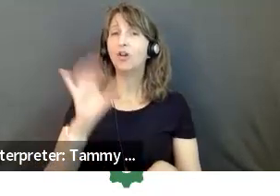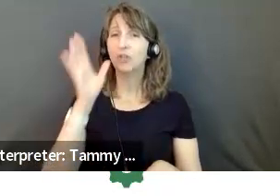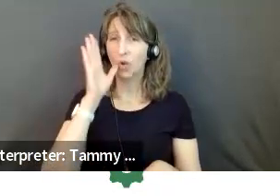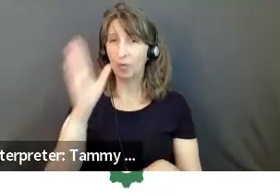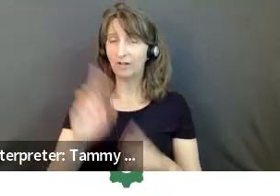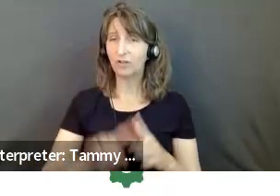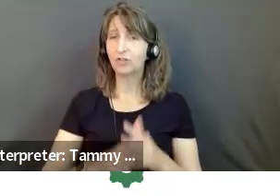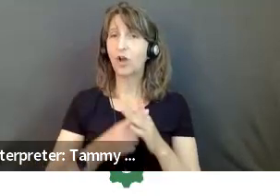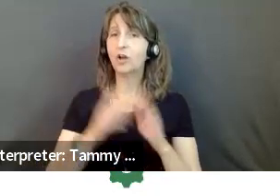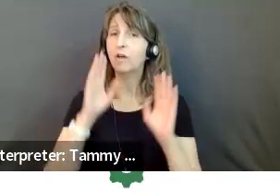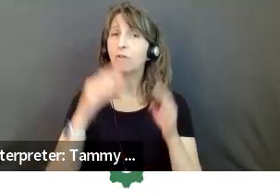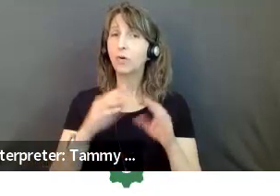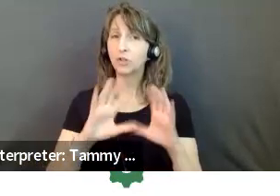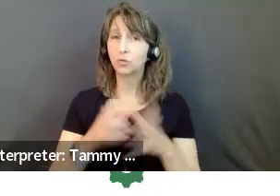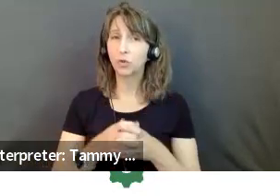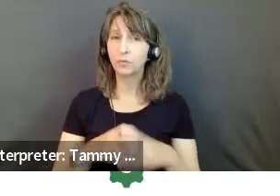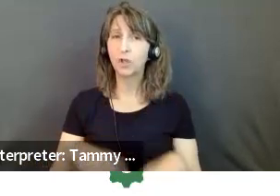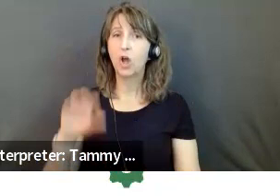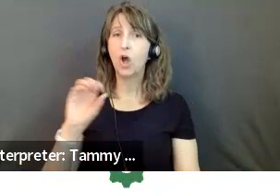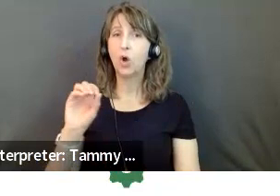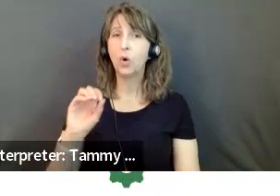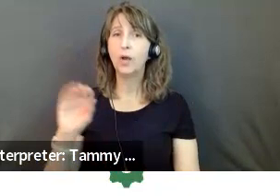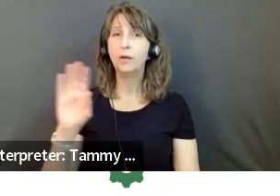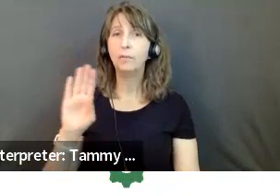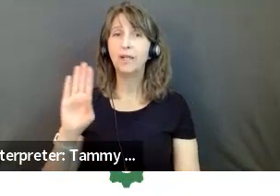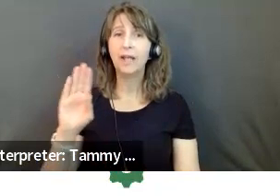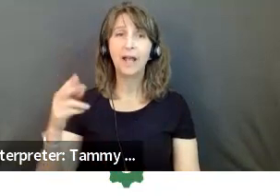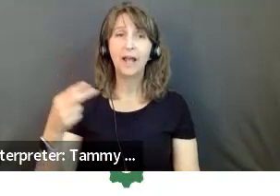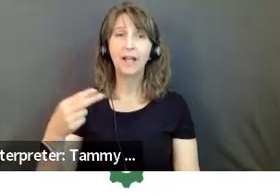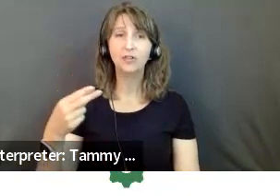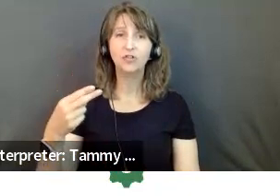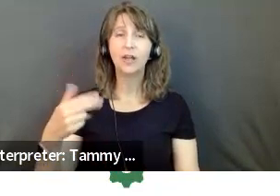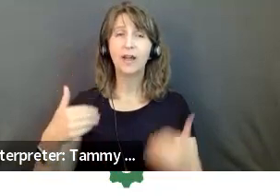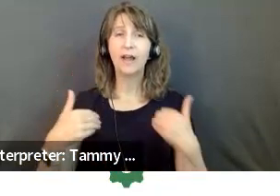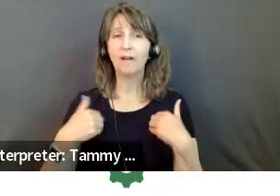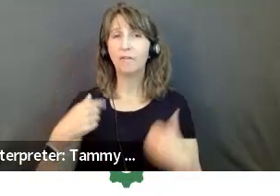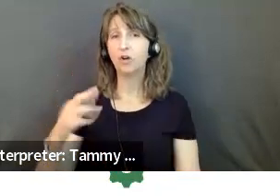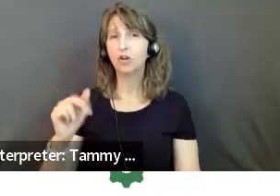VH has gotten some grant funding, and has worked collaboratively with our office.